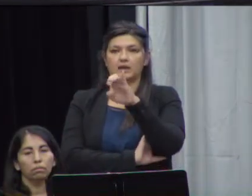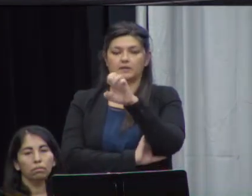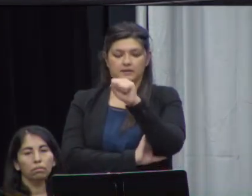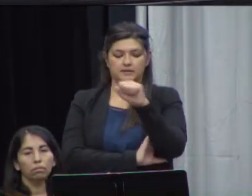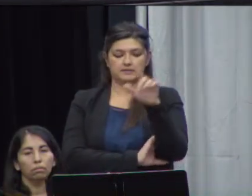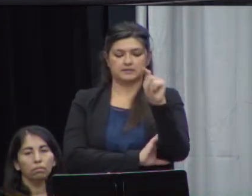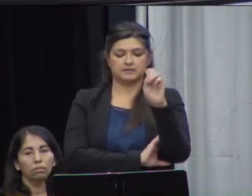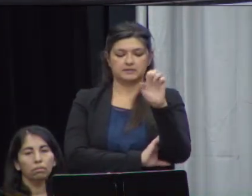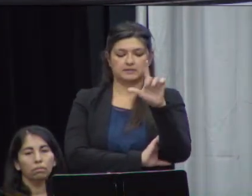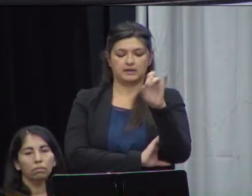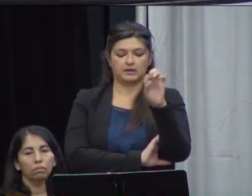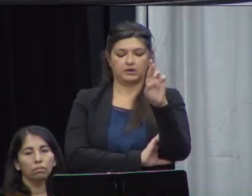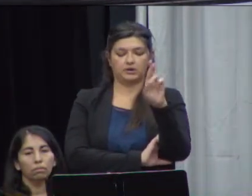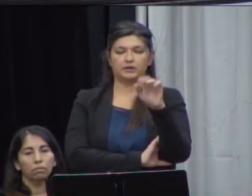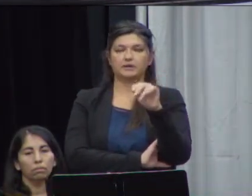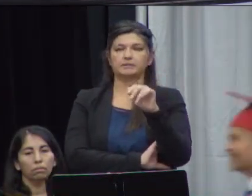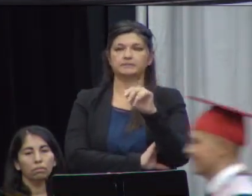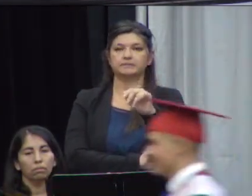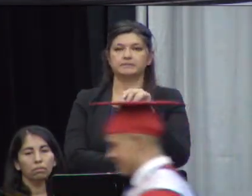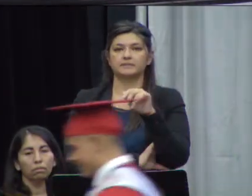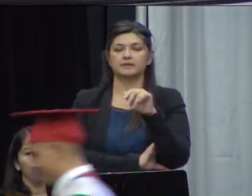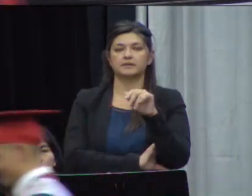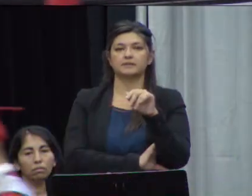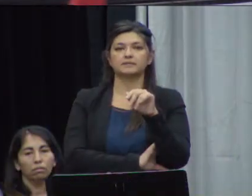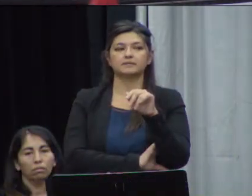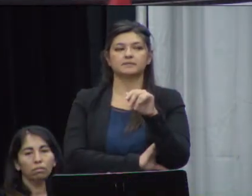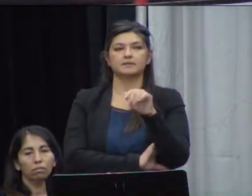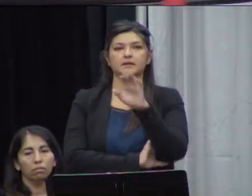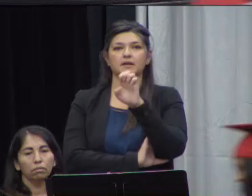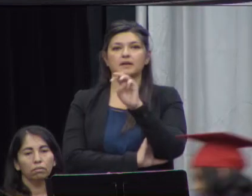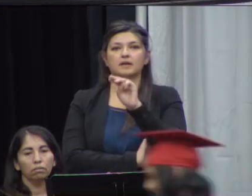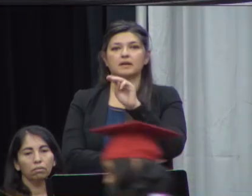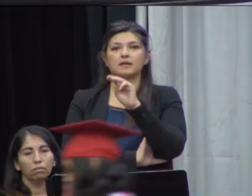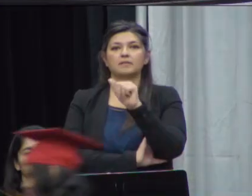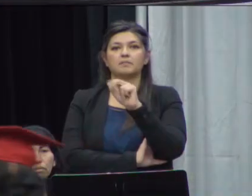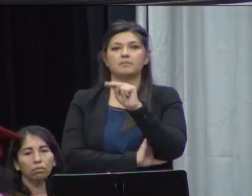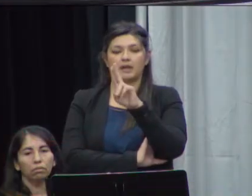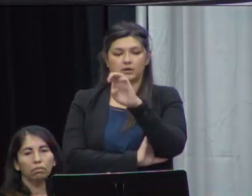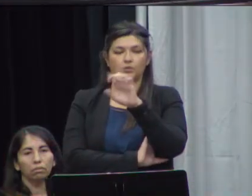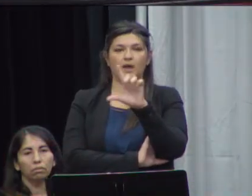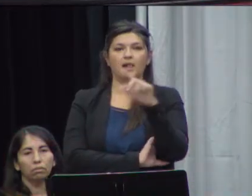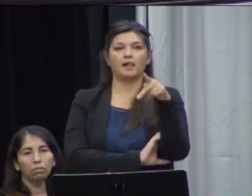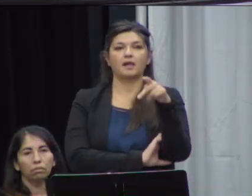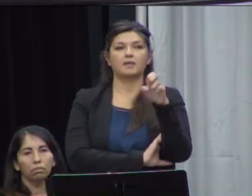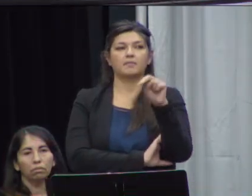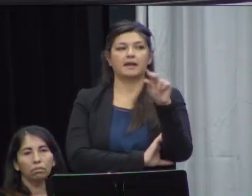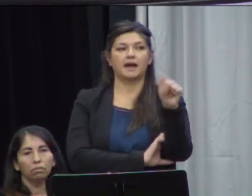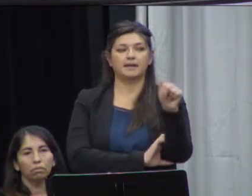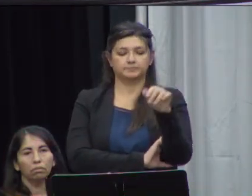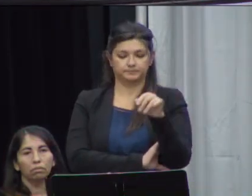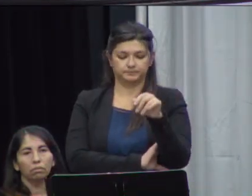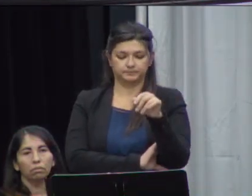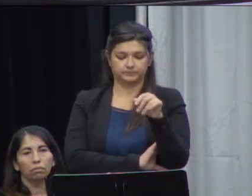(audience applauds) Emmanuel Tena. (audience applauds)